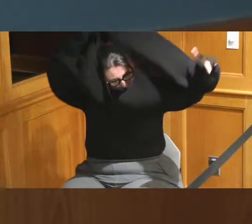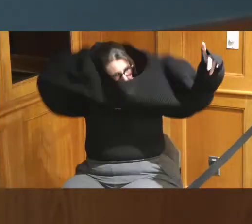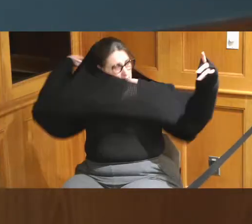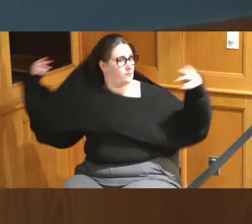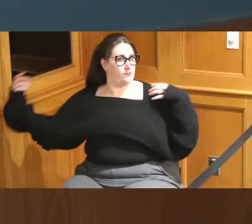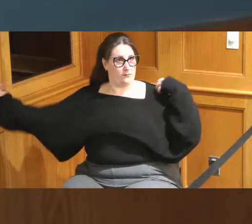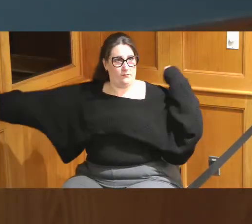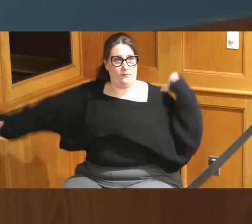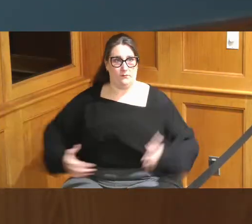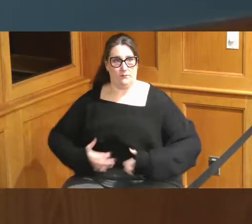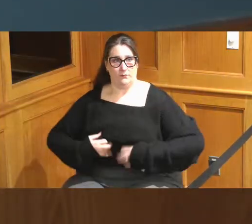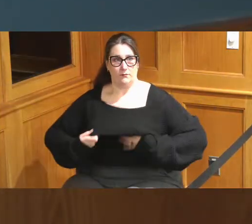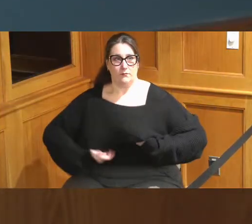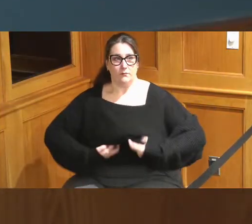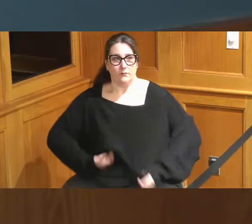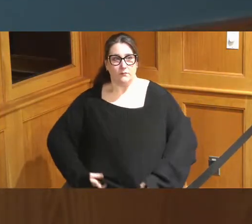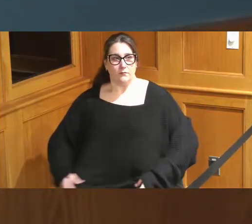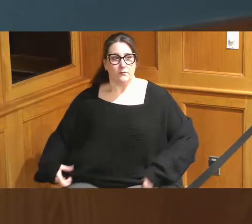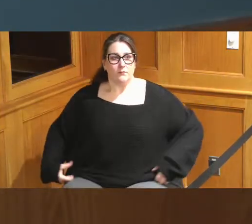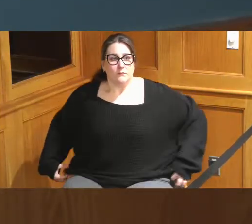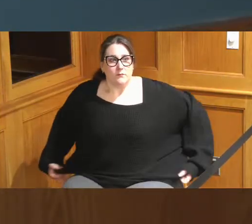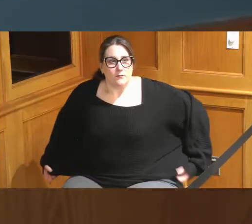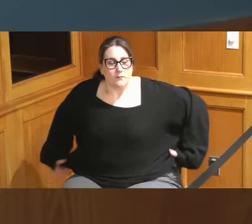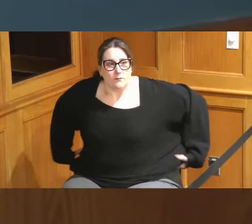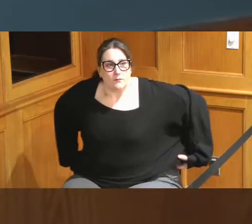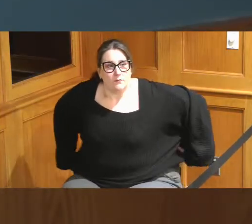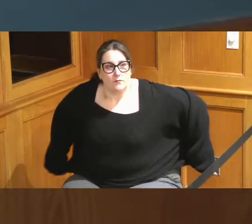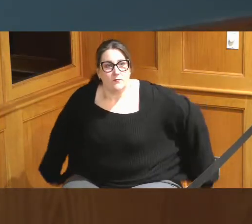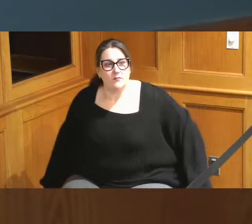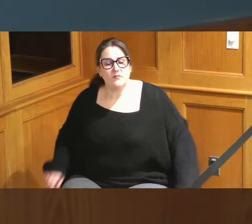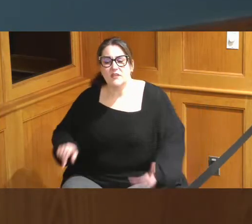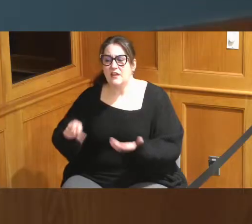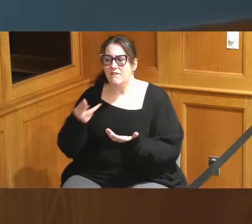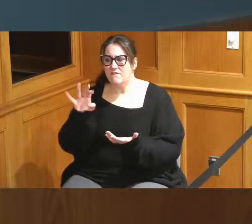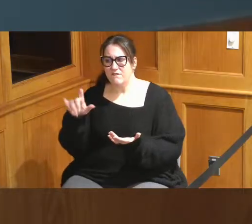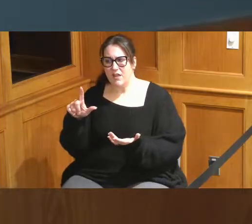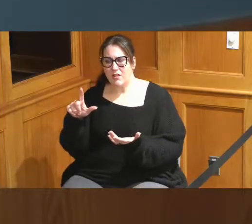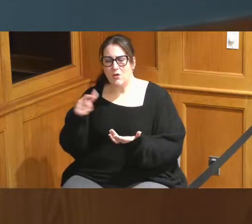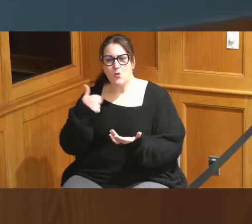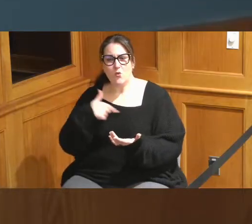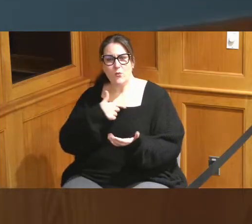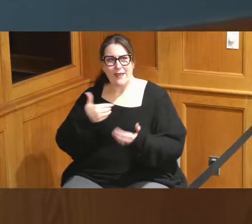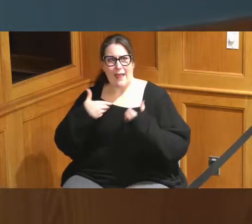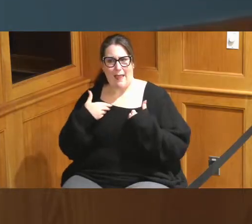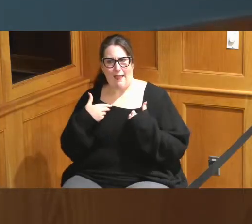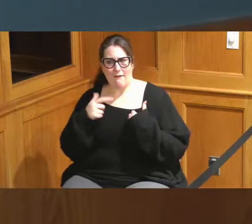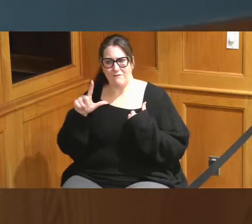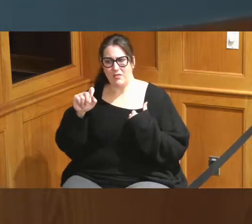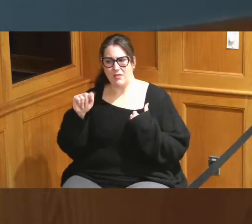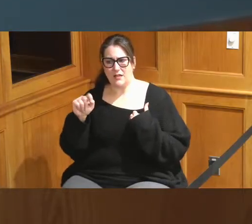we have those lots that still need to be filled out. 24 is pretty much where we need it to be,